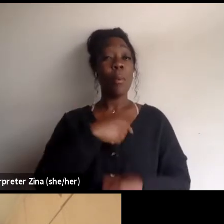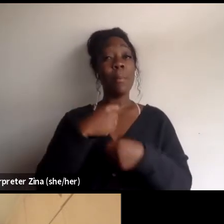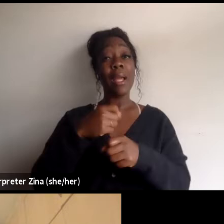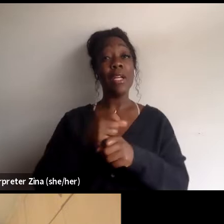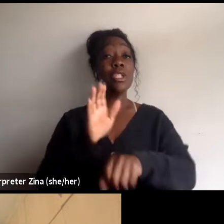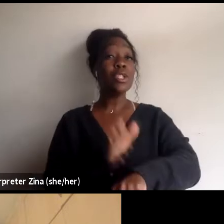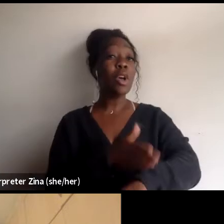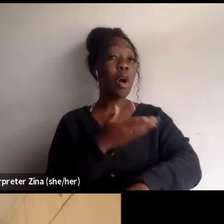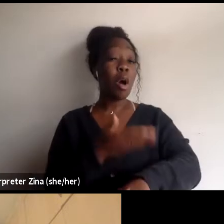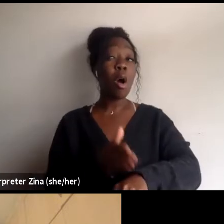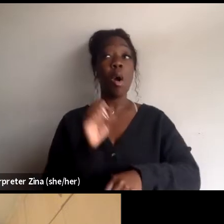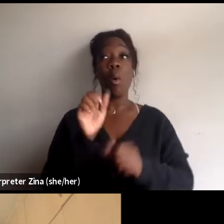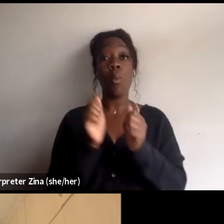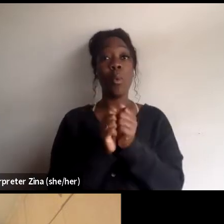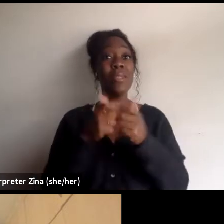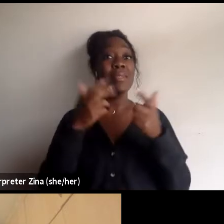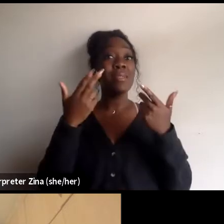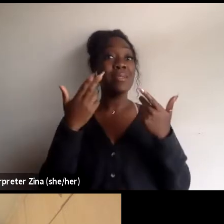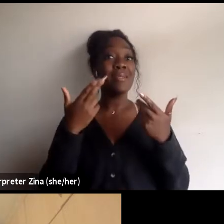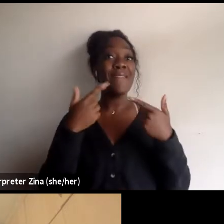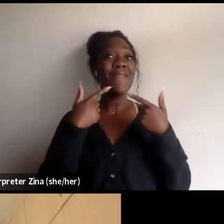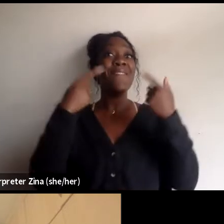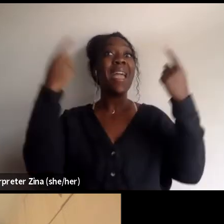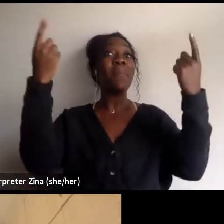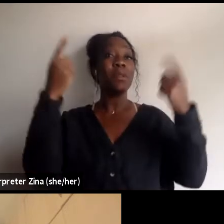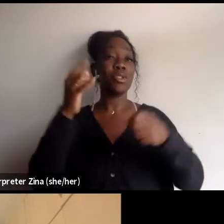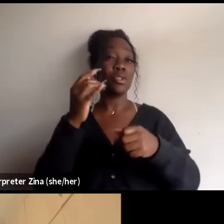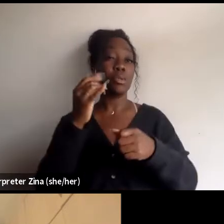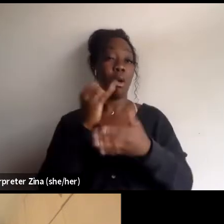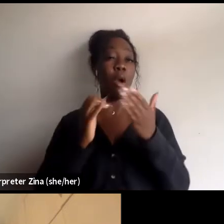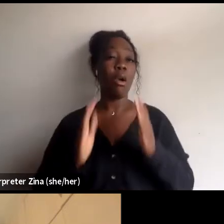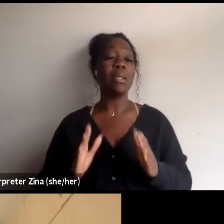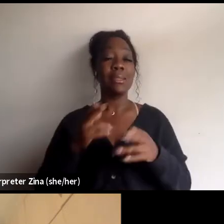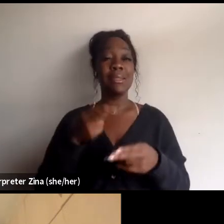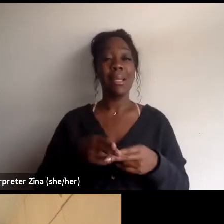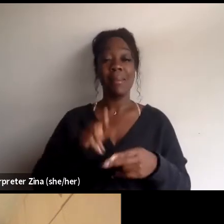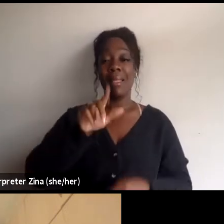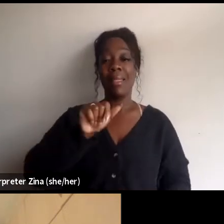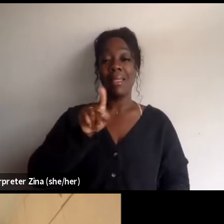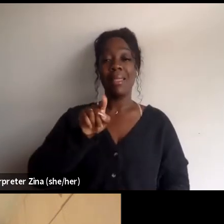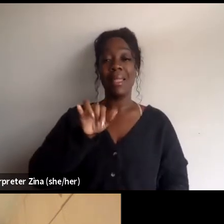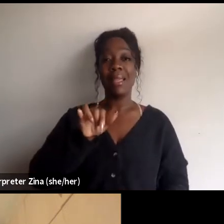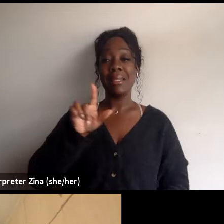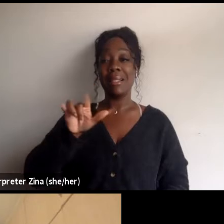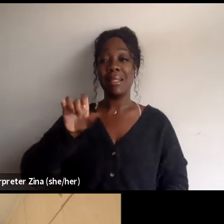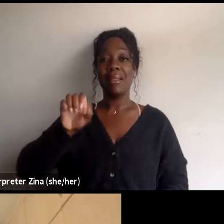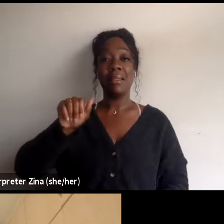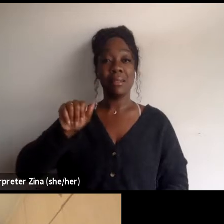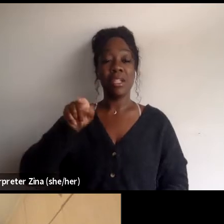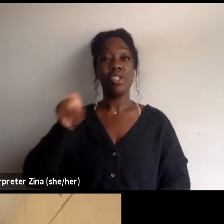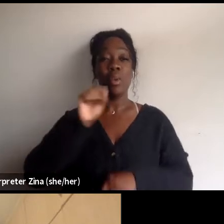recording artists called Lady Leshurr, and she worked with football fans to come up with a football chant, it's really quite funny.